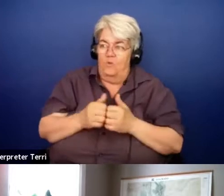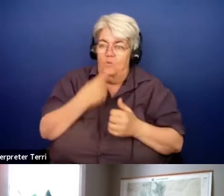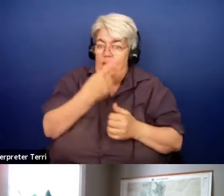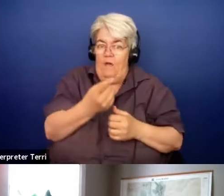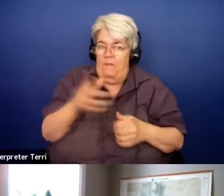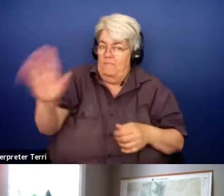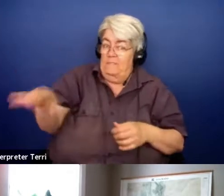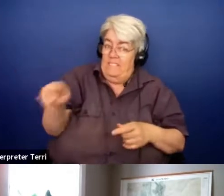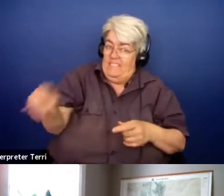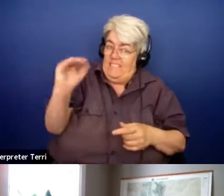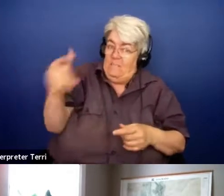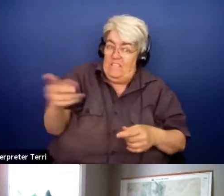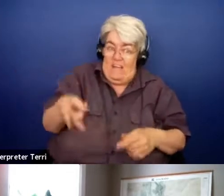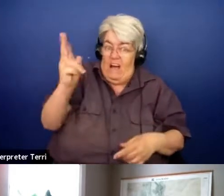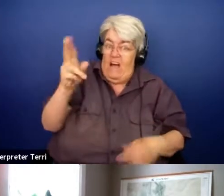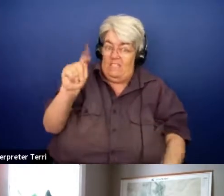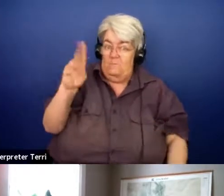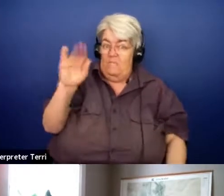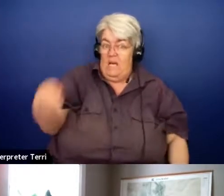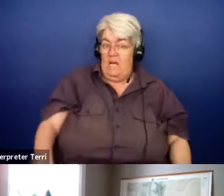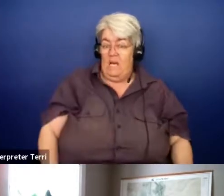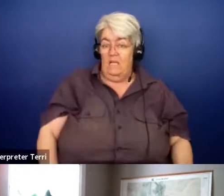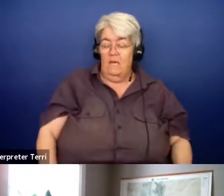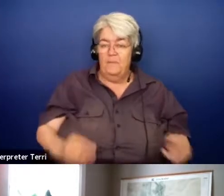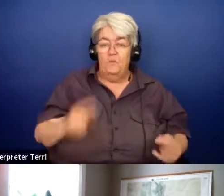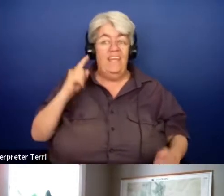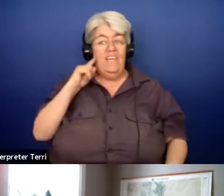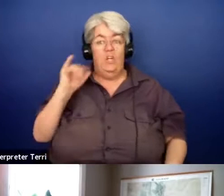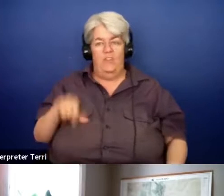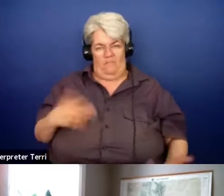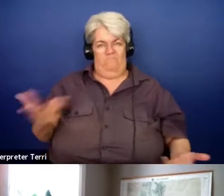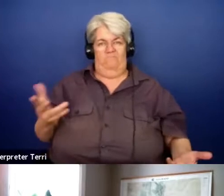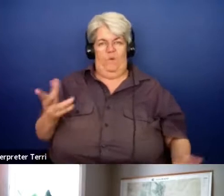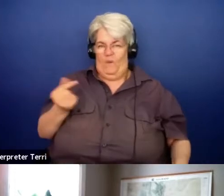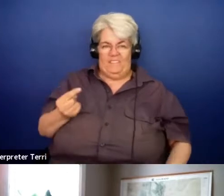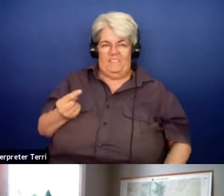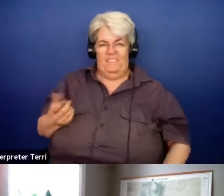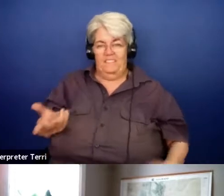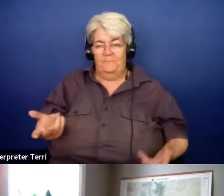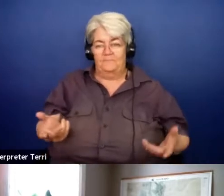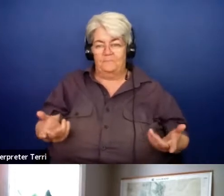to systems. That's a pretty high number.